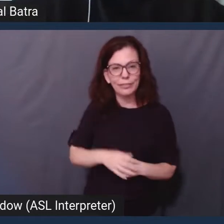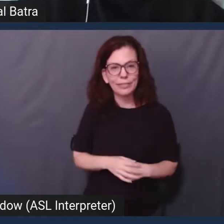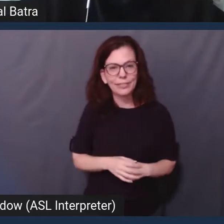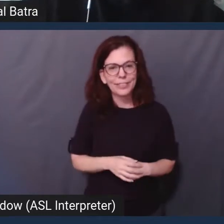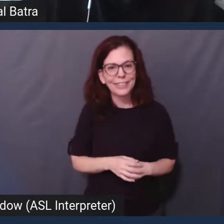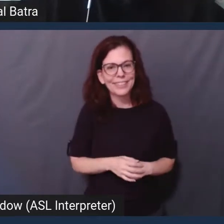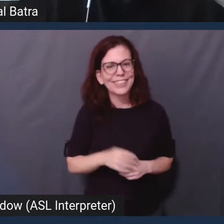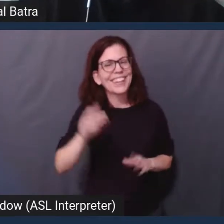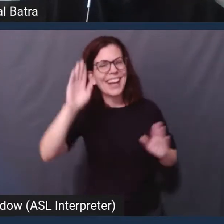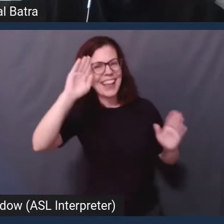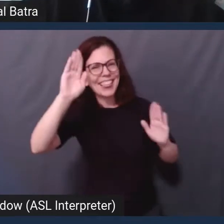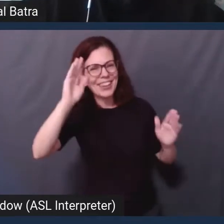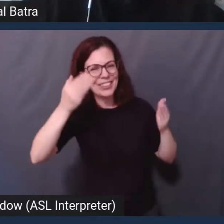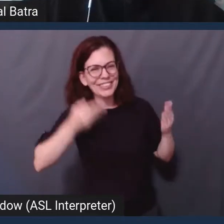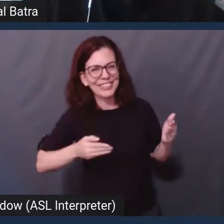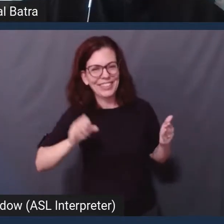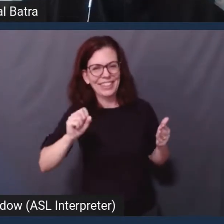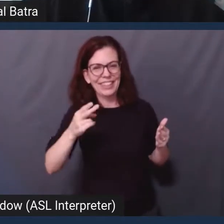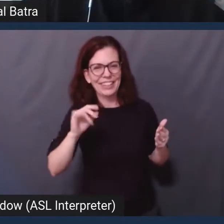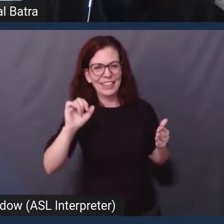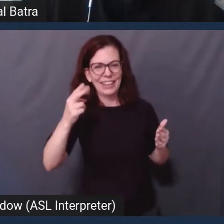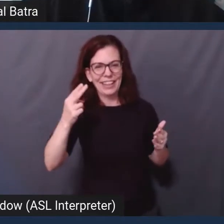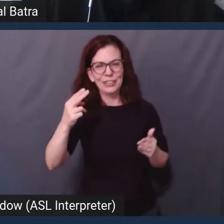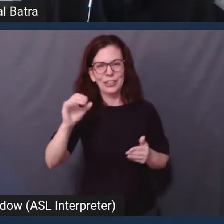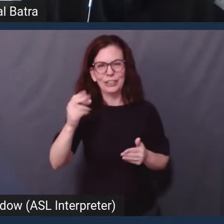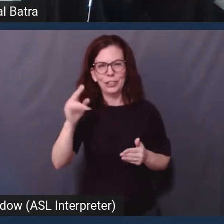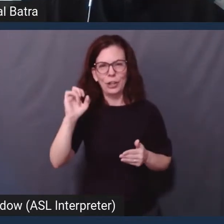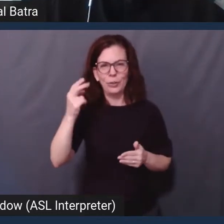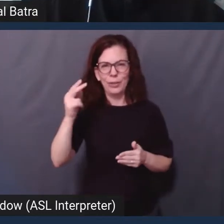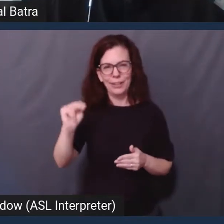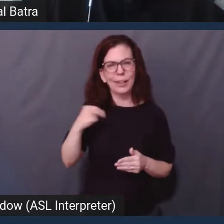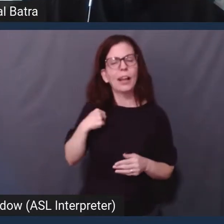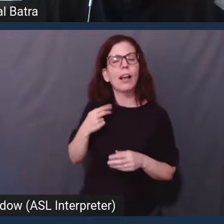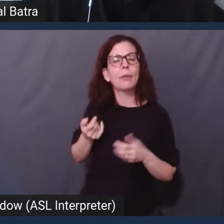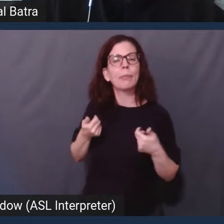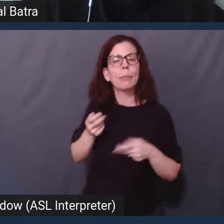Hey, folks. This is a Shailesh here. I am a product manager on QuickSight,